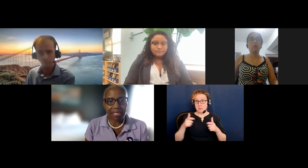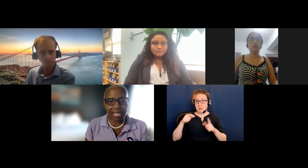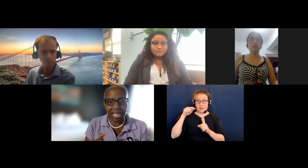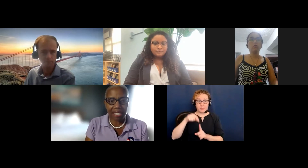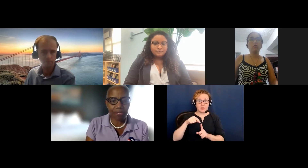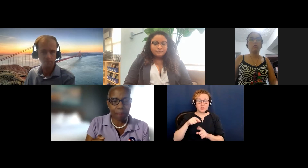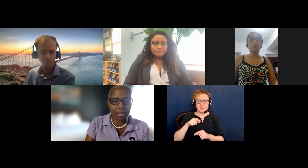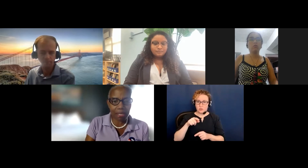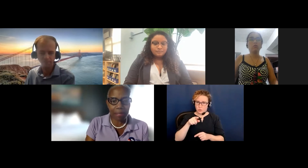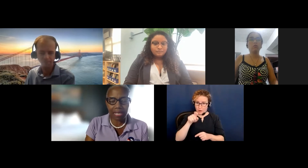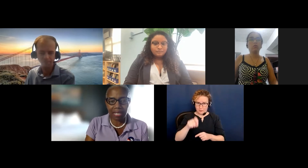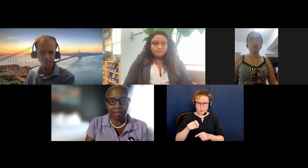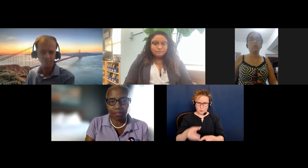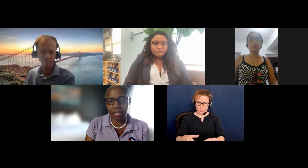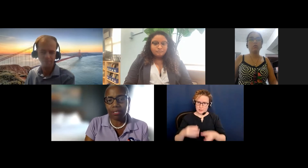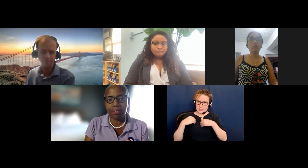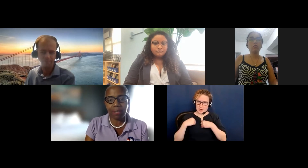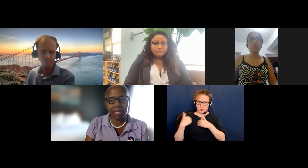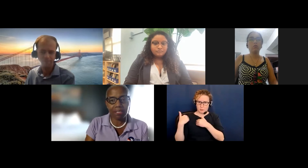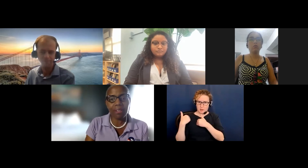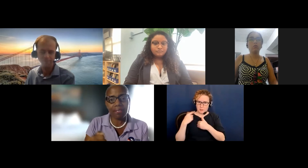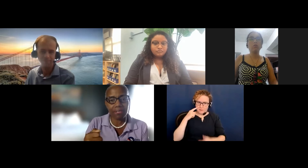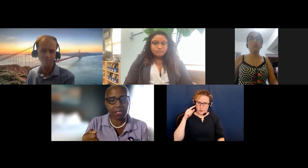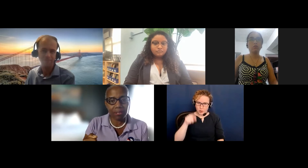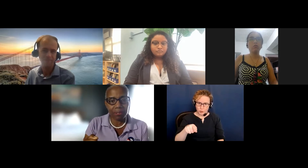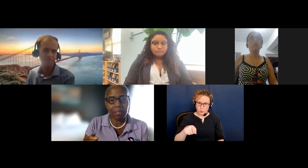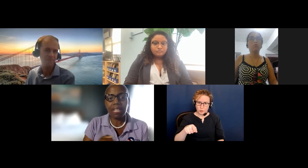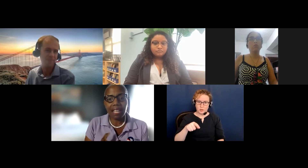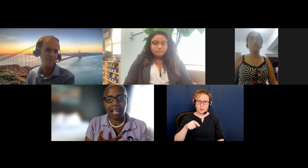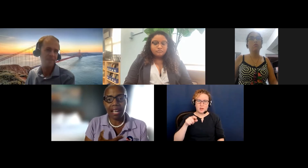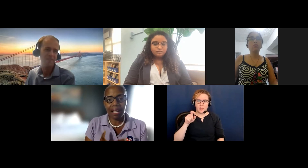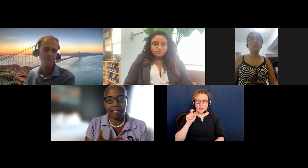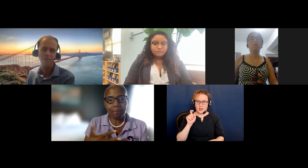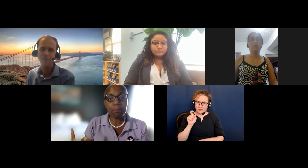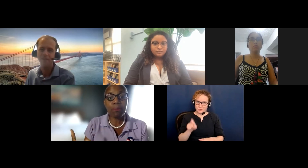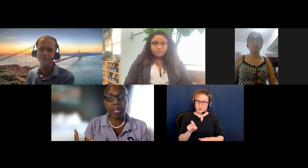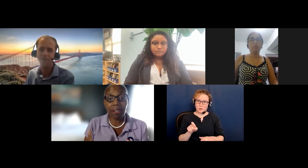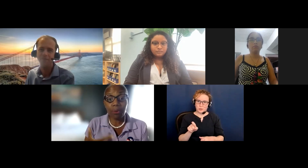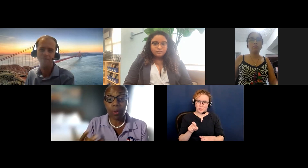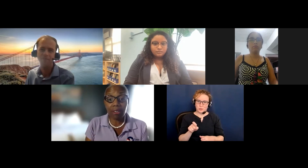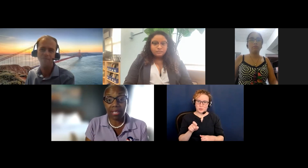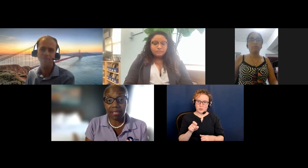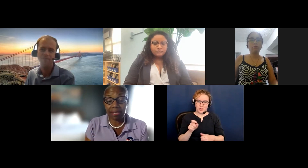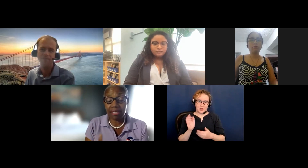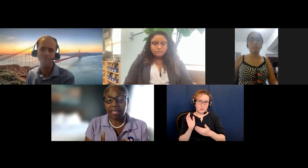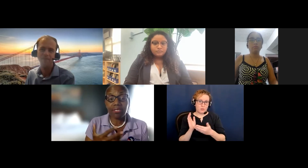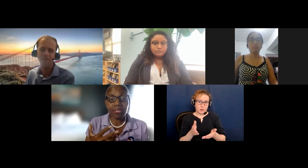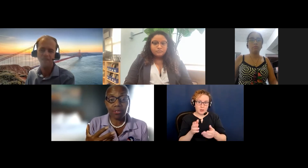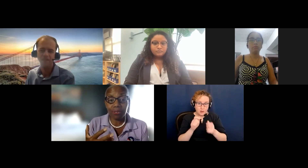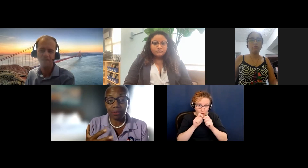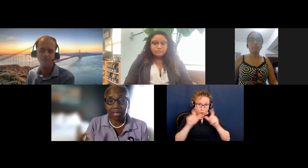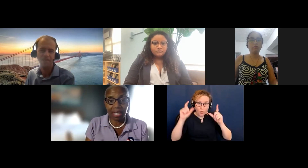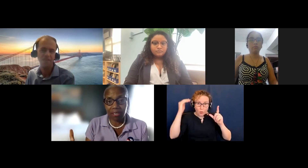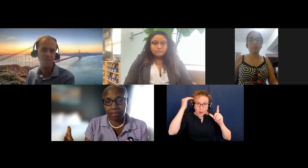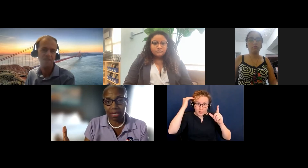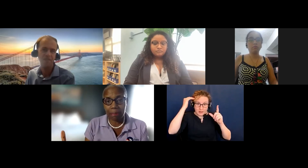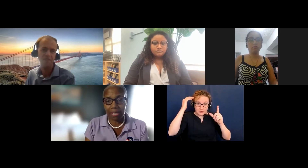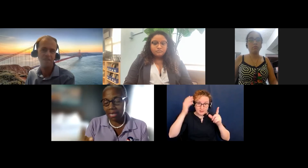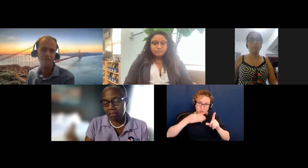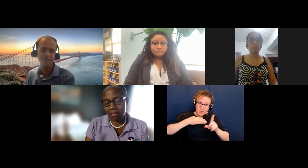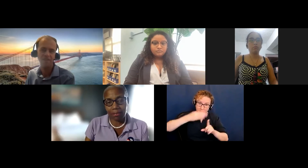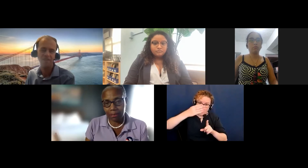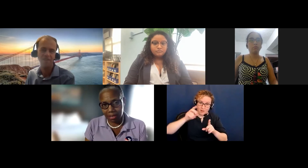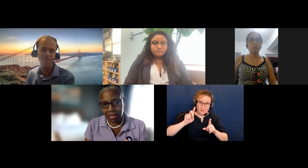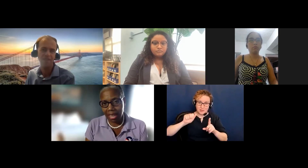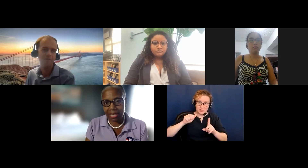take responsibility for you, and you have to bring awareness to the area of disability, to society.